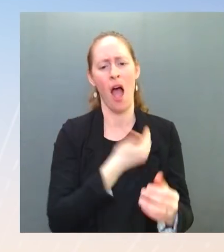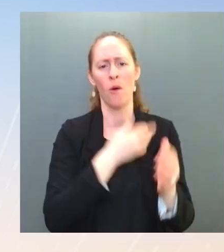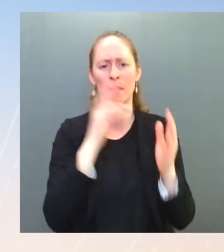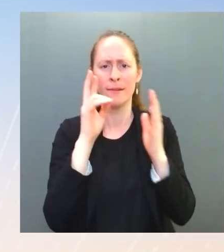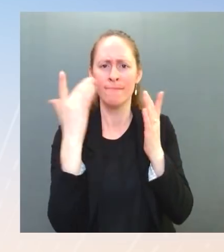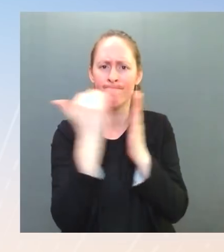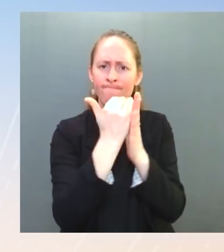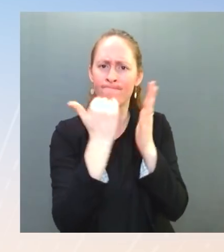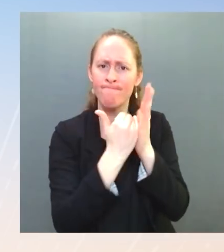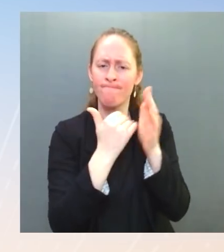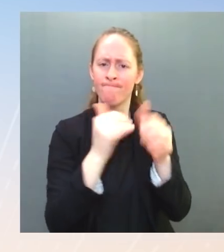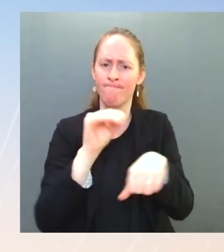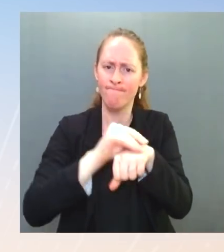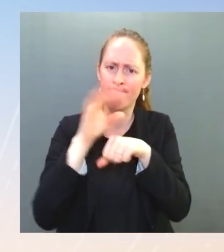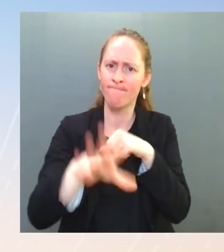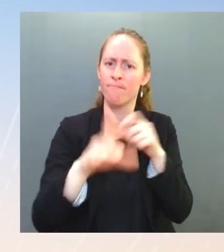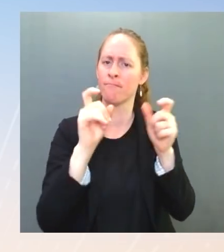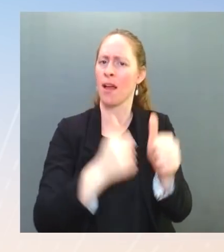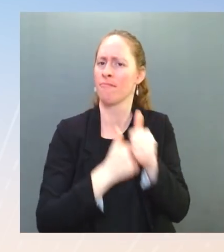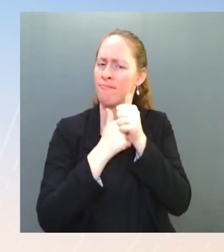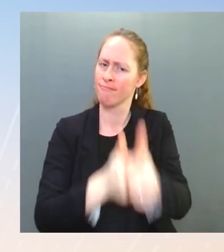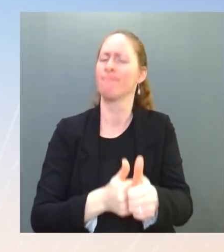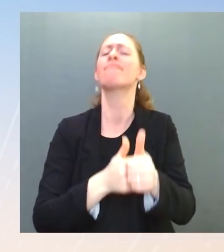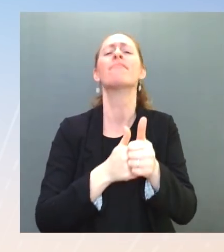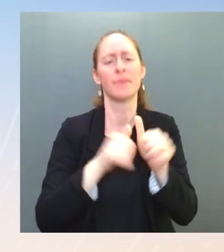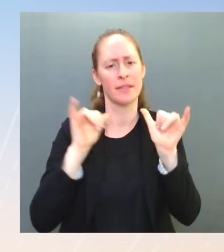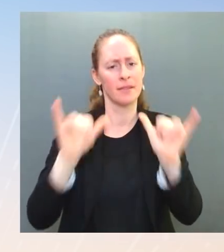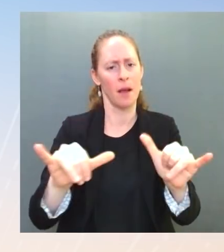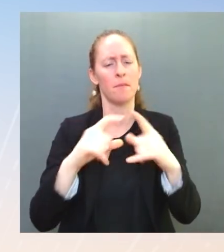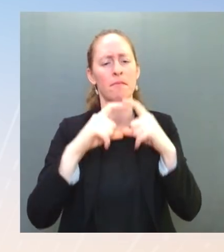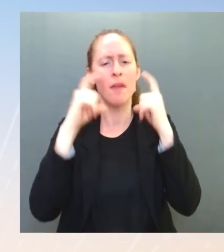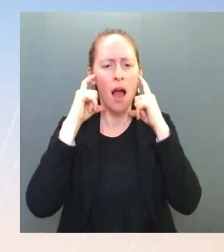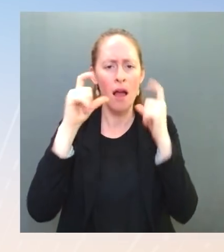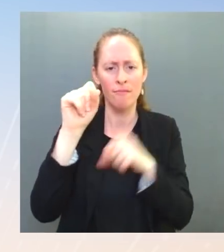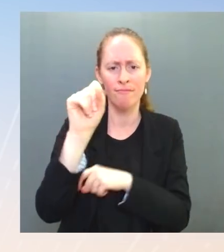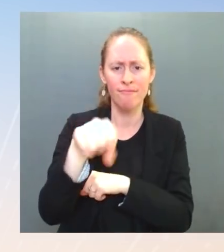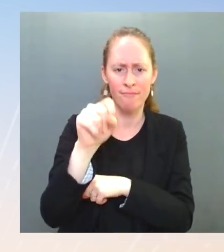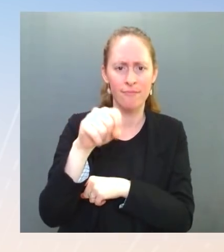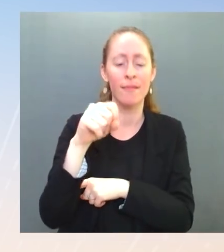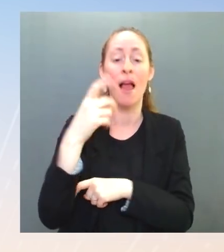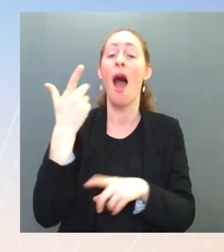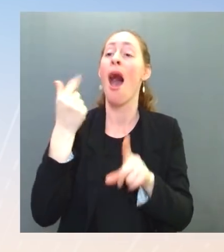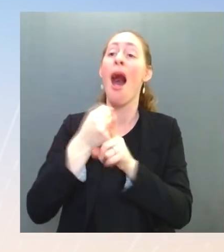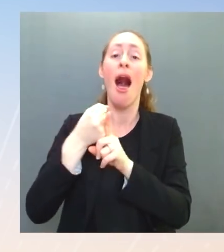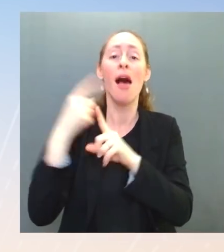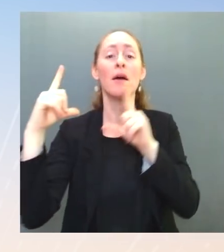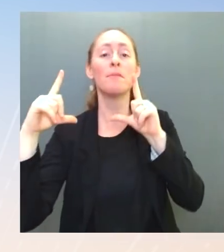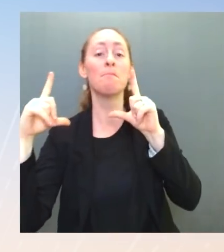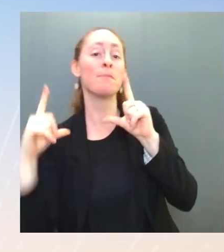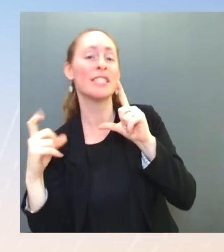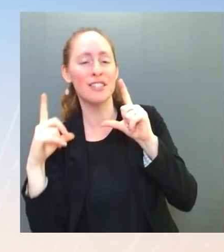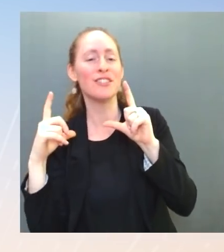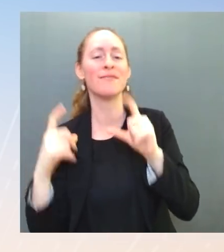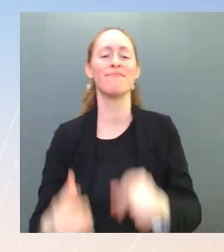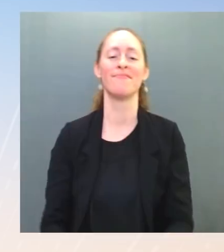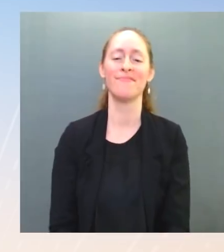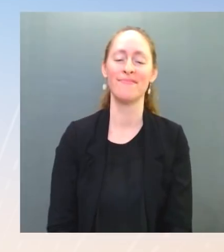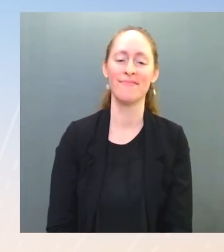as Jackie said, and there are moments when yeah, she was human and she didn't have a fat mask on in a photo,